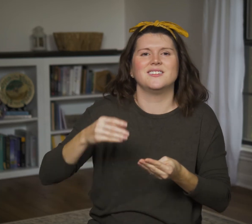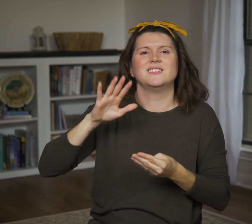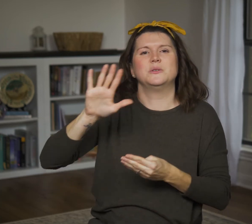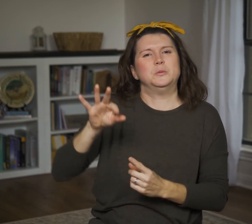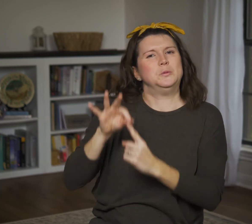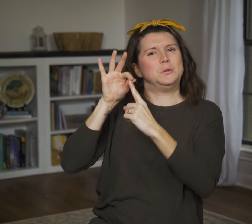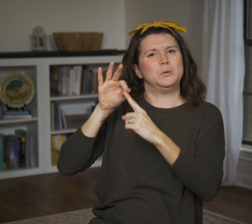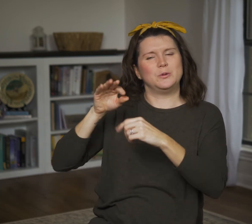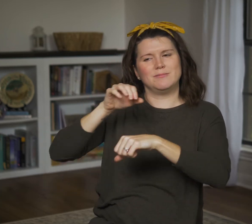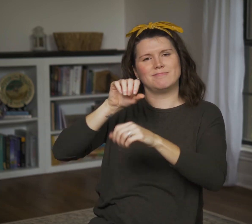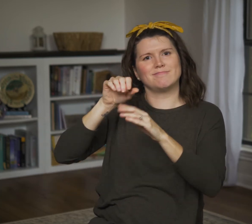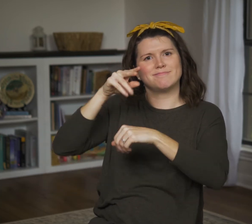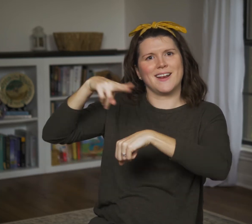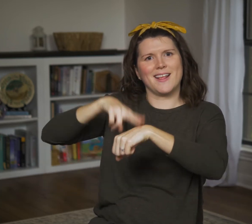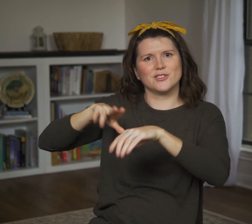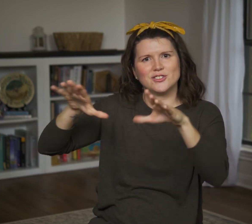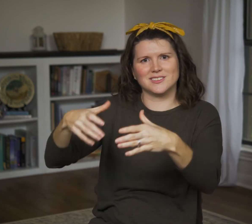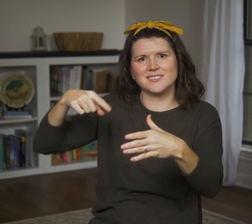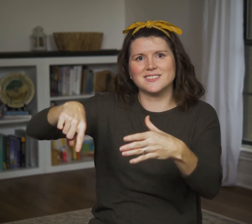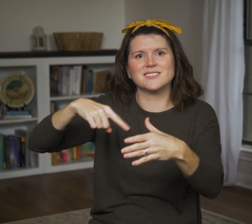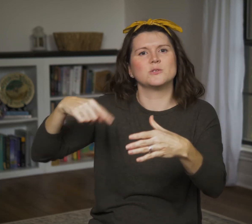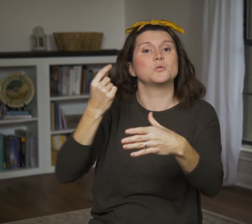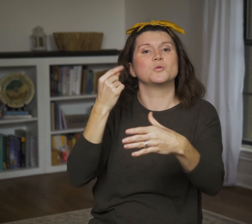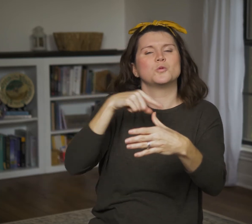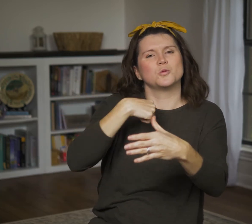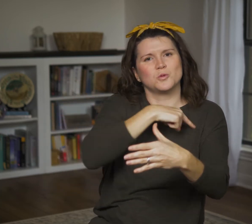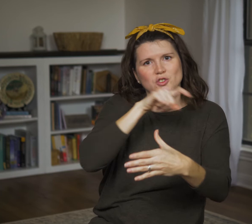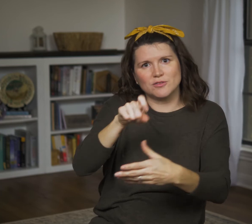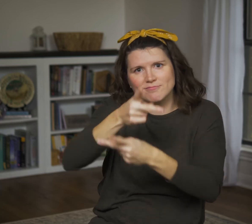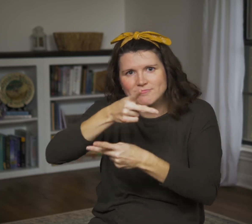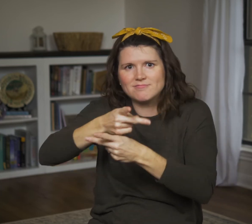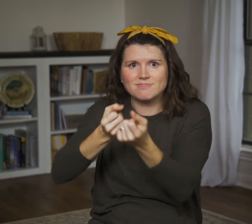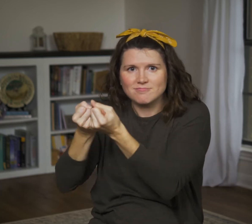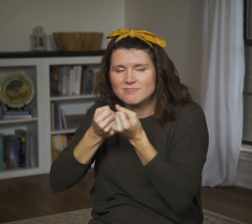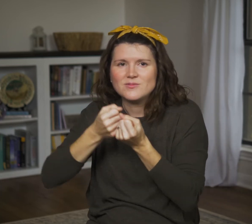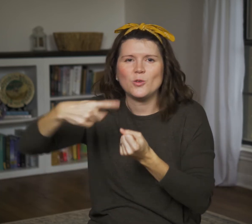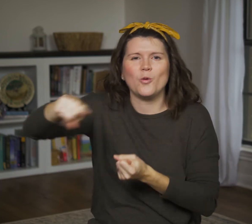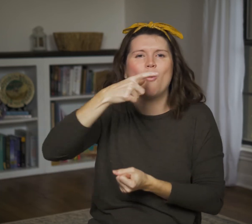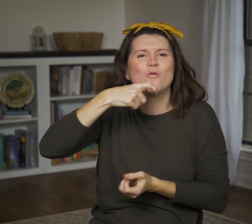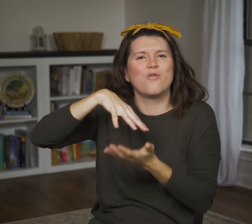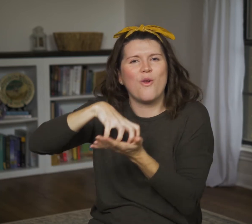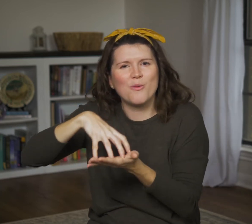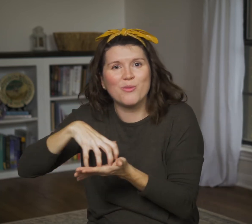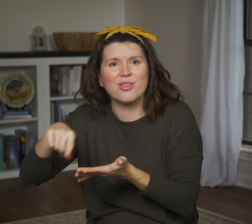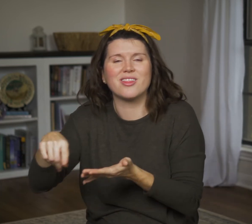Their unique nation-state community is to care for the vulnerable.